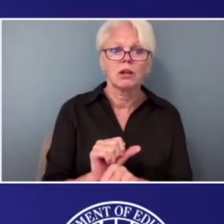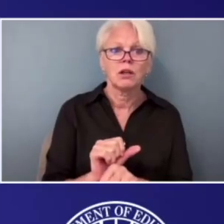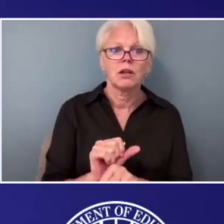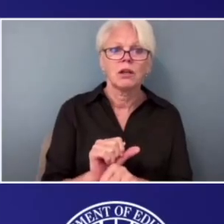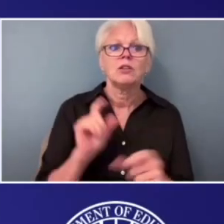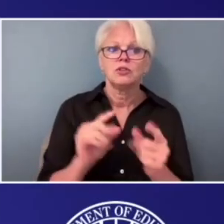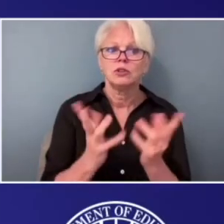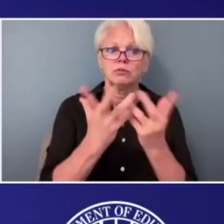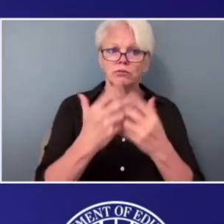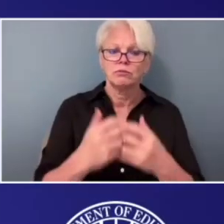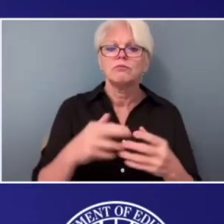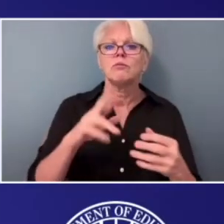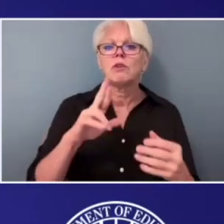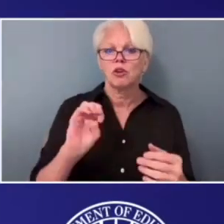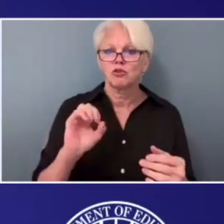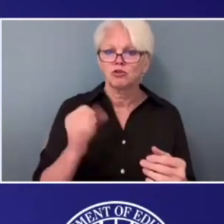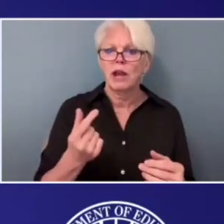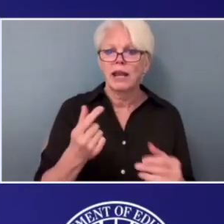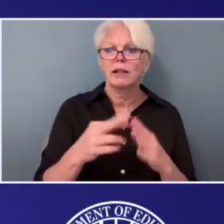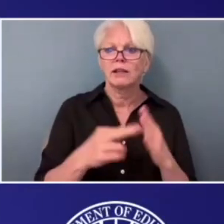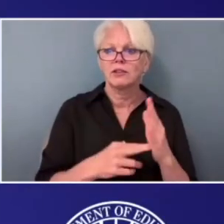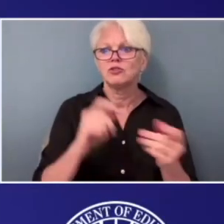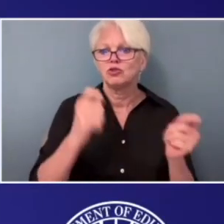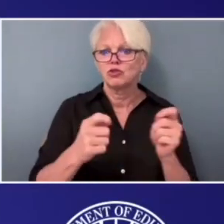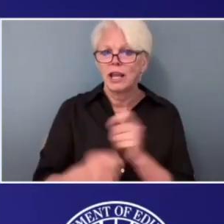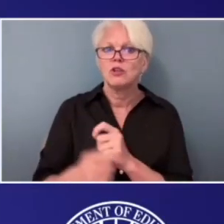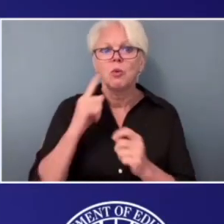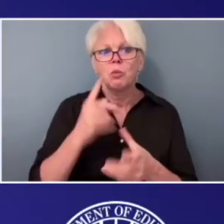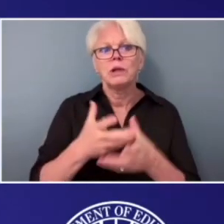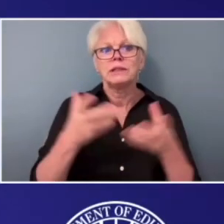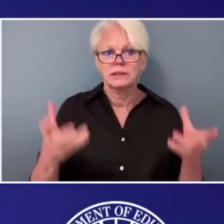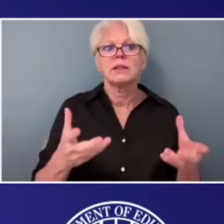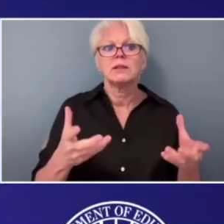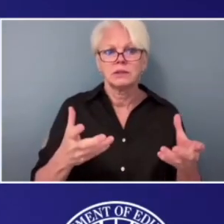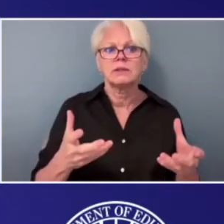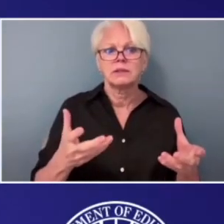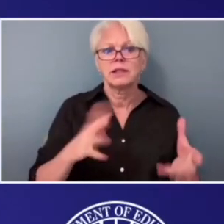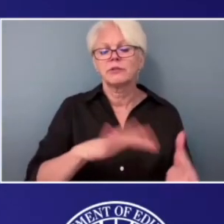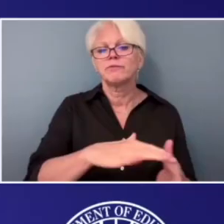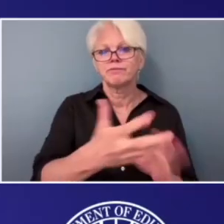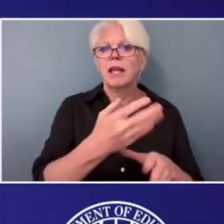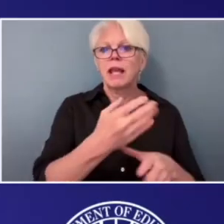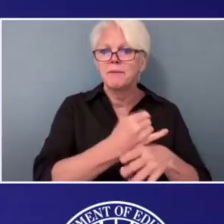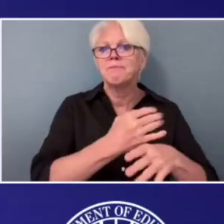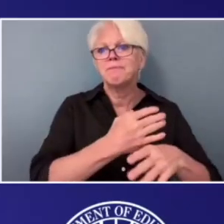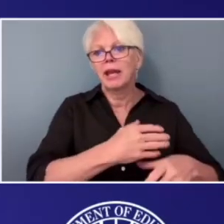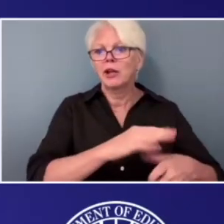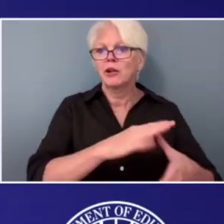changes would substantially impair otherwise funded programs like Pell Grants